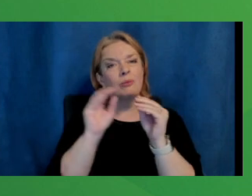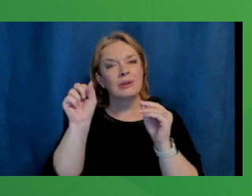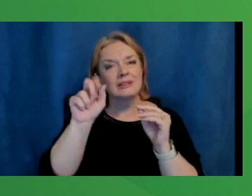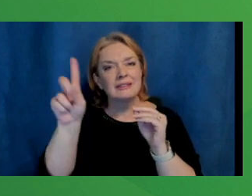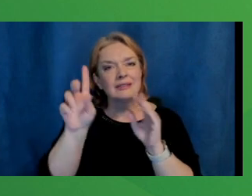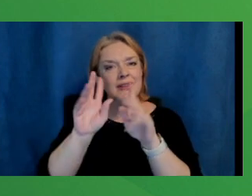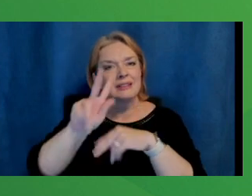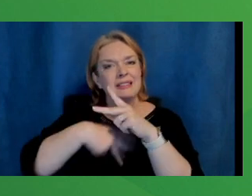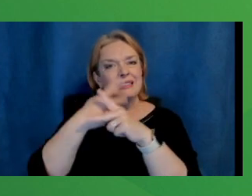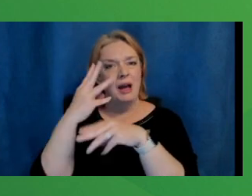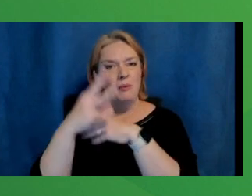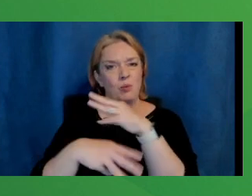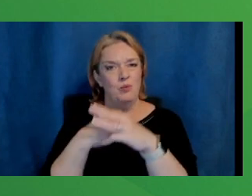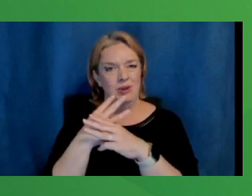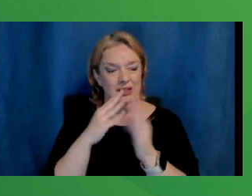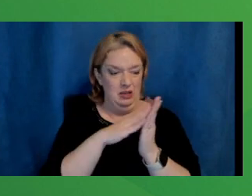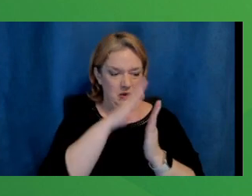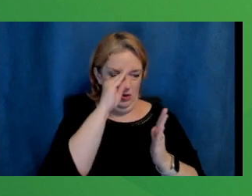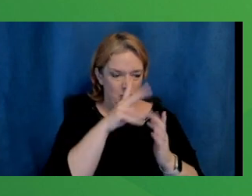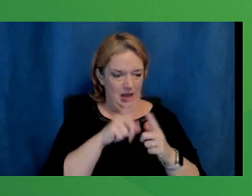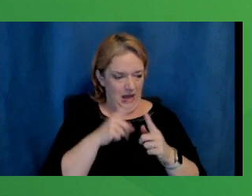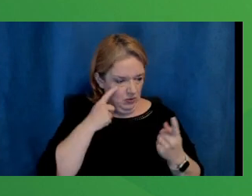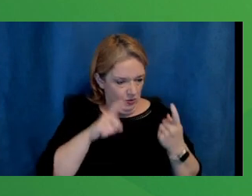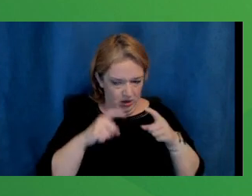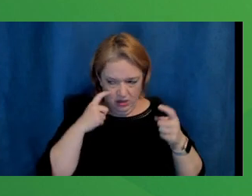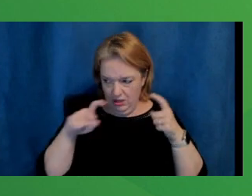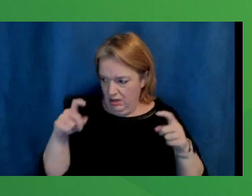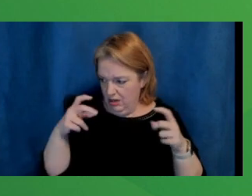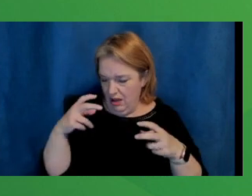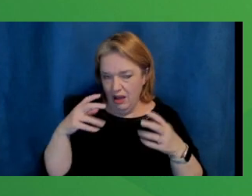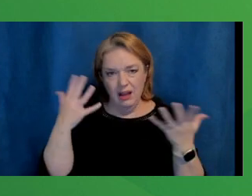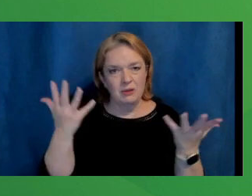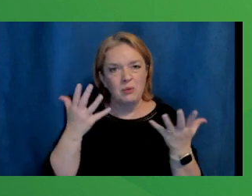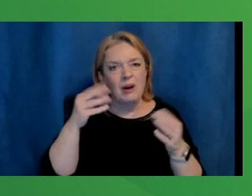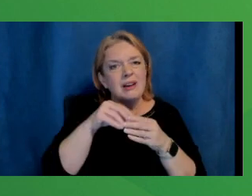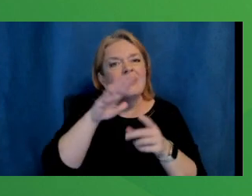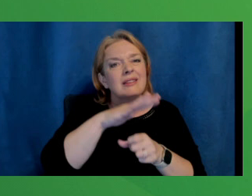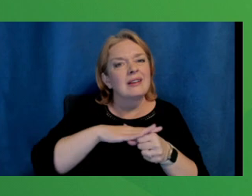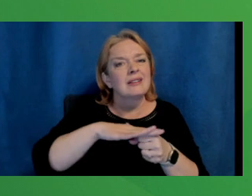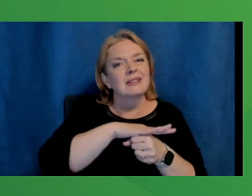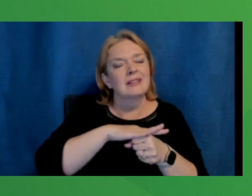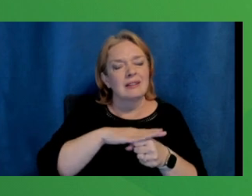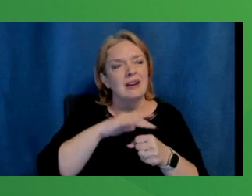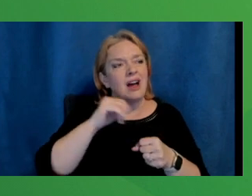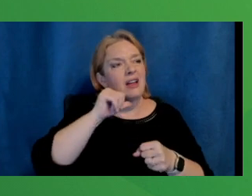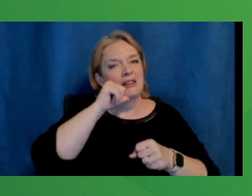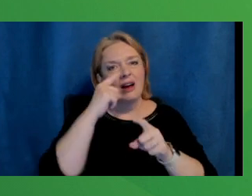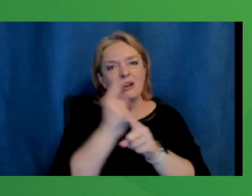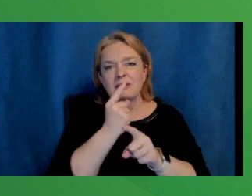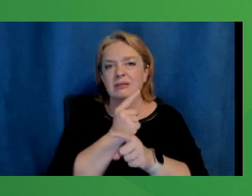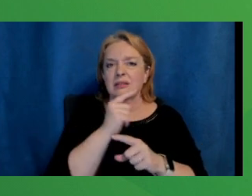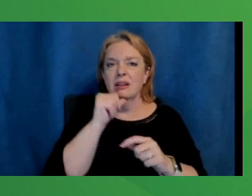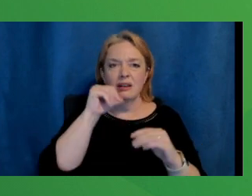as injustices in their own community, in their poems, in the interviews, in the focus groups,